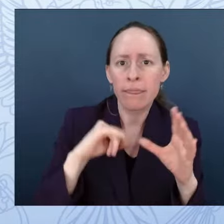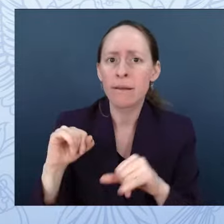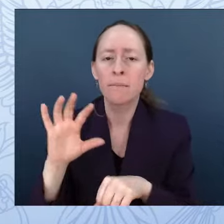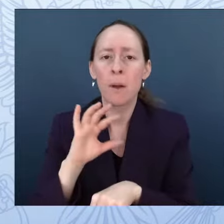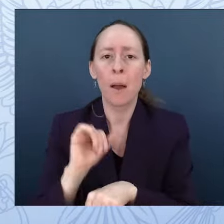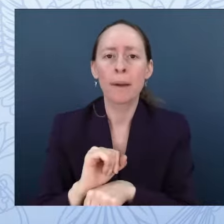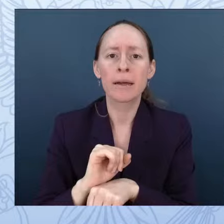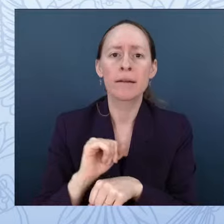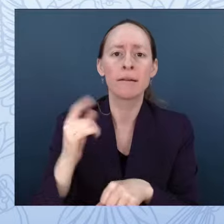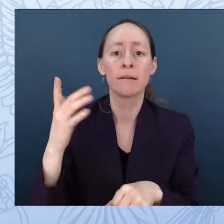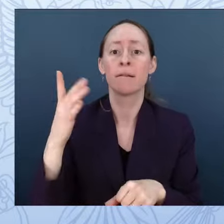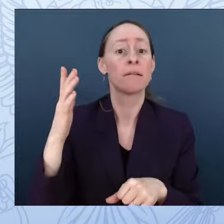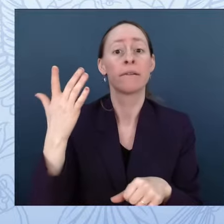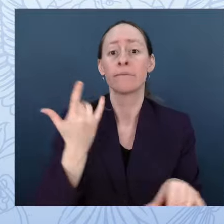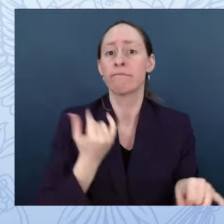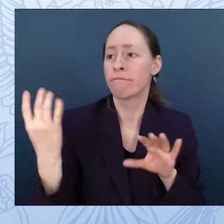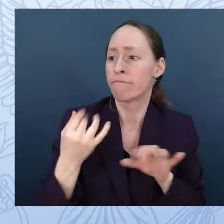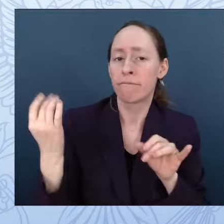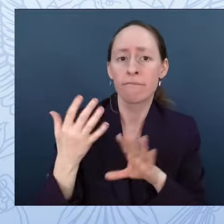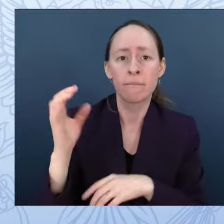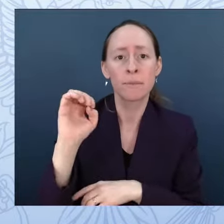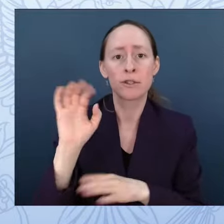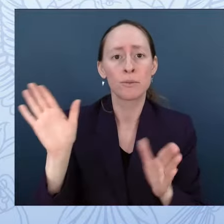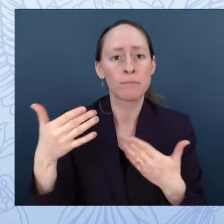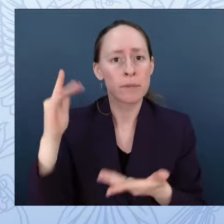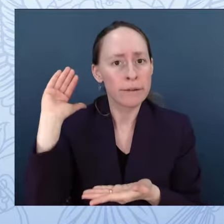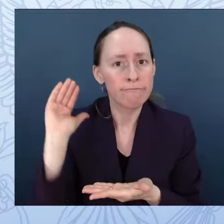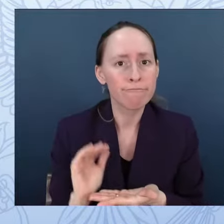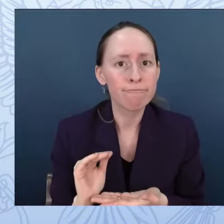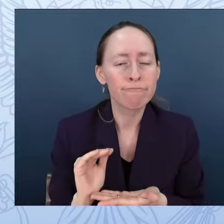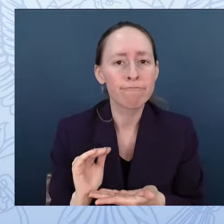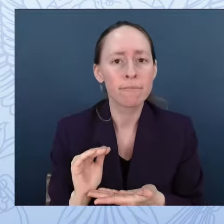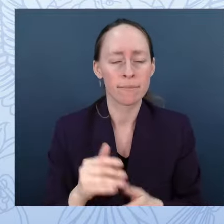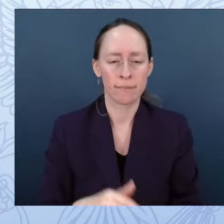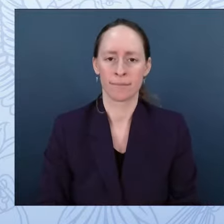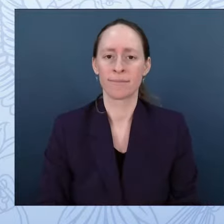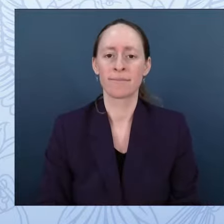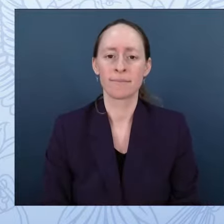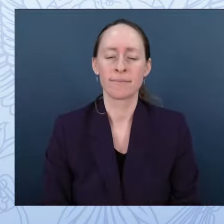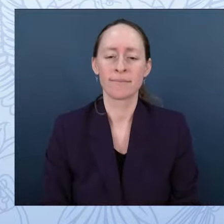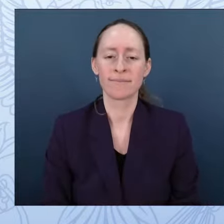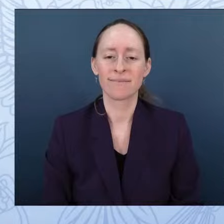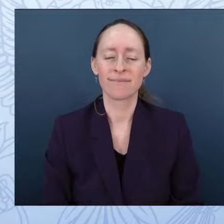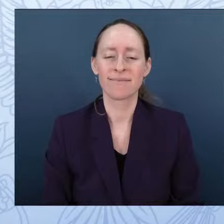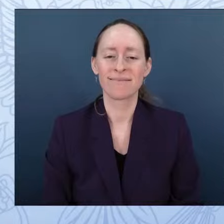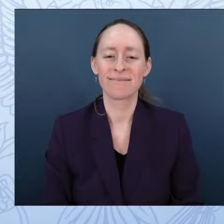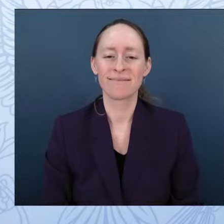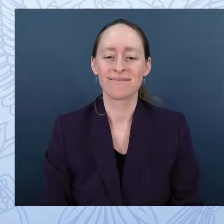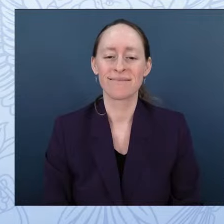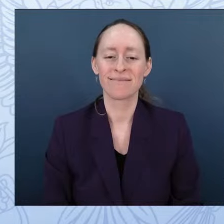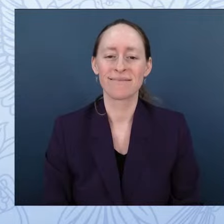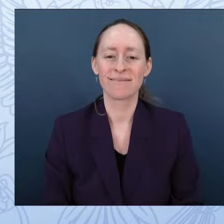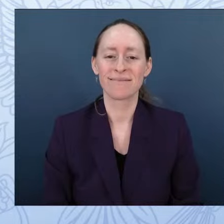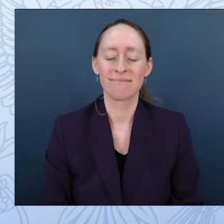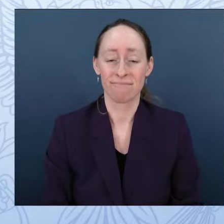So on behalf of the President and me, I want to thank you all. The companies that have stepped forward